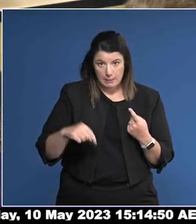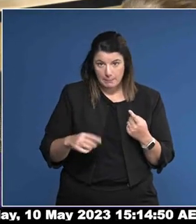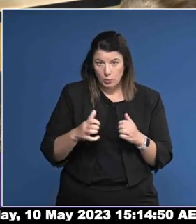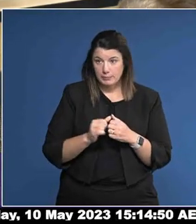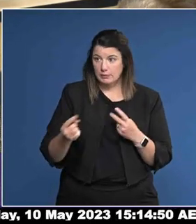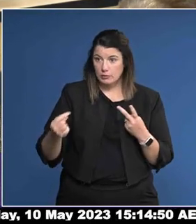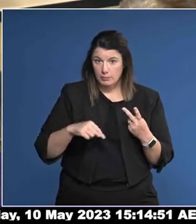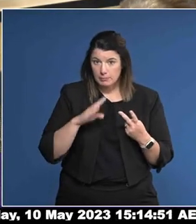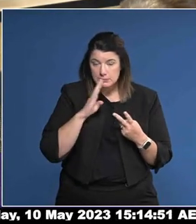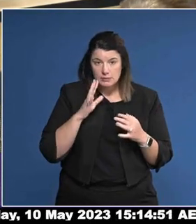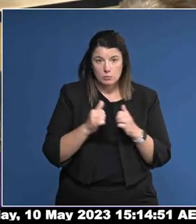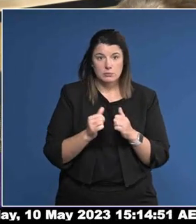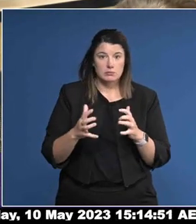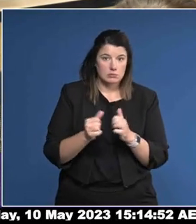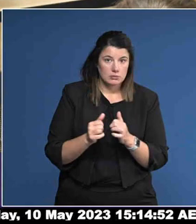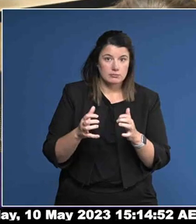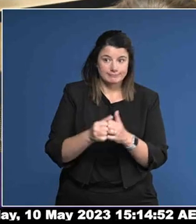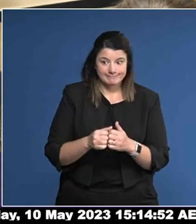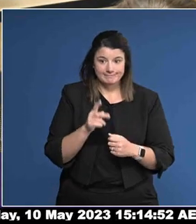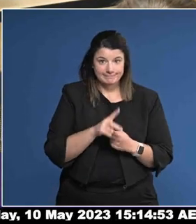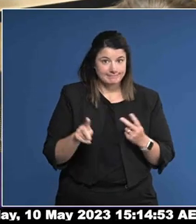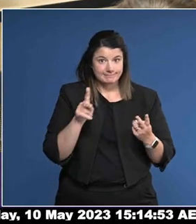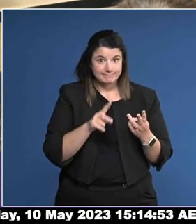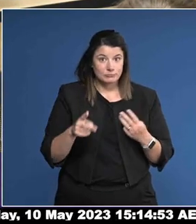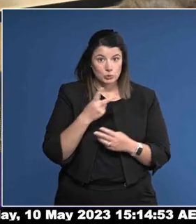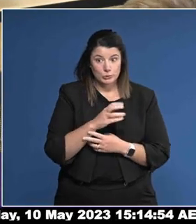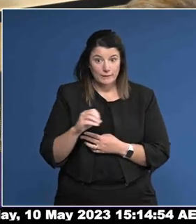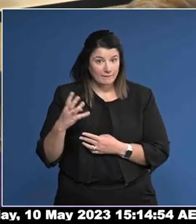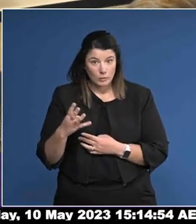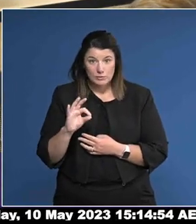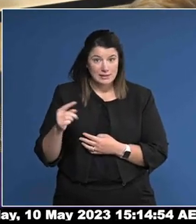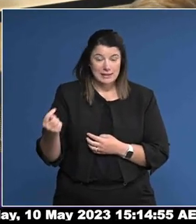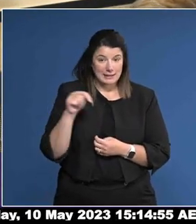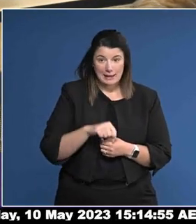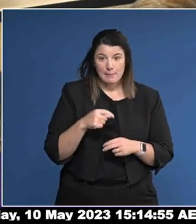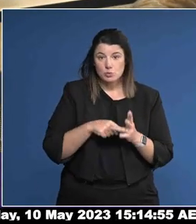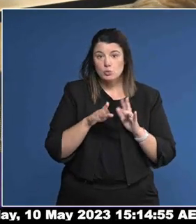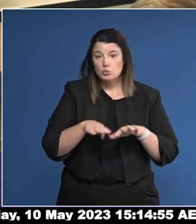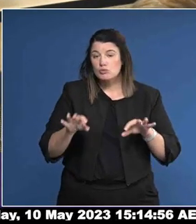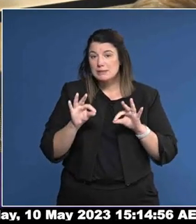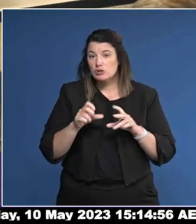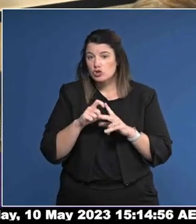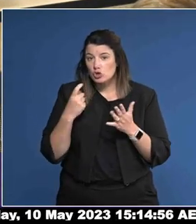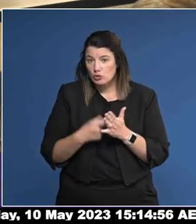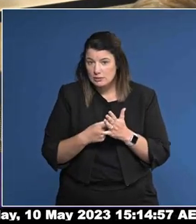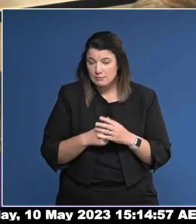Yes, I am. 2004, failed to attend general paediatrics on a number of occasions.